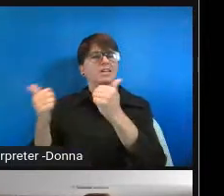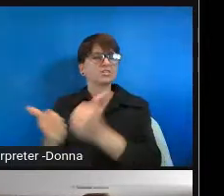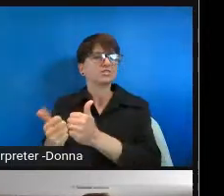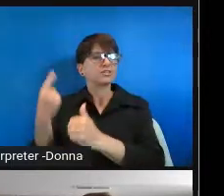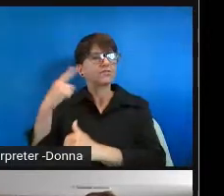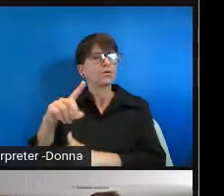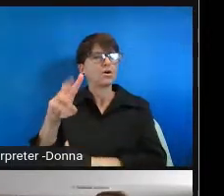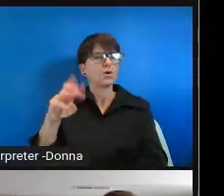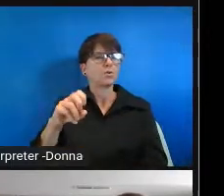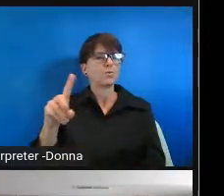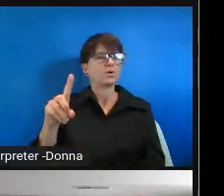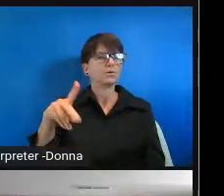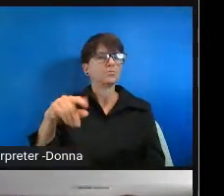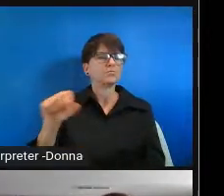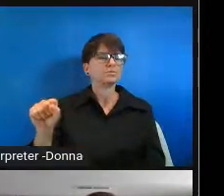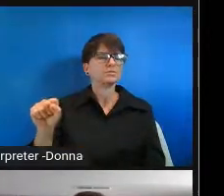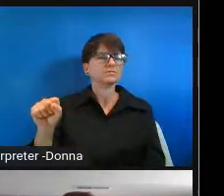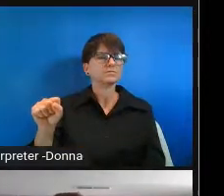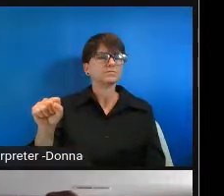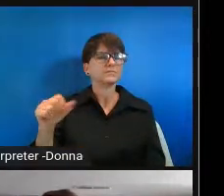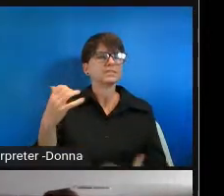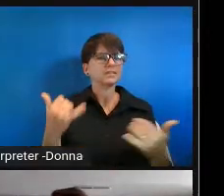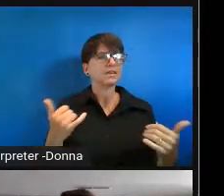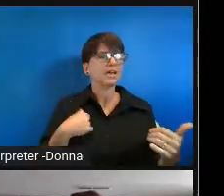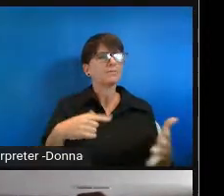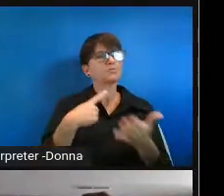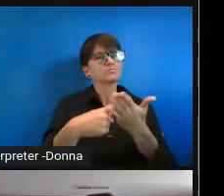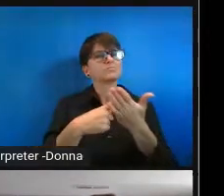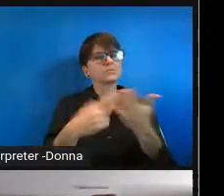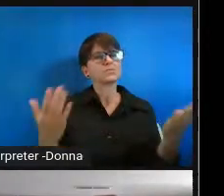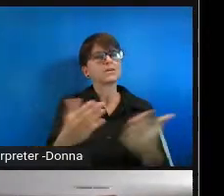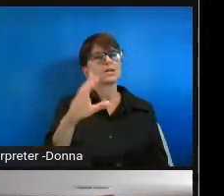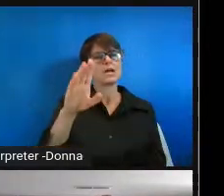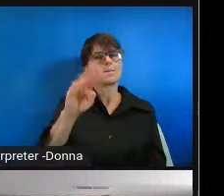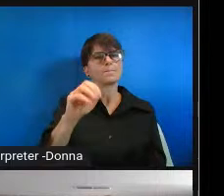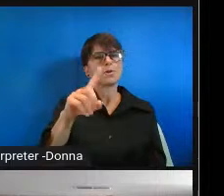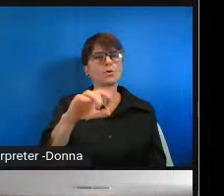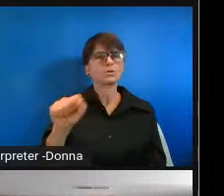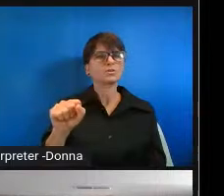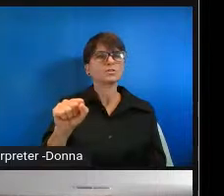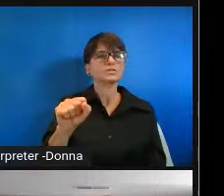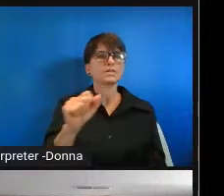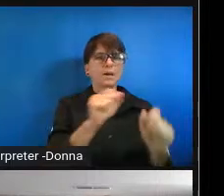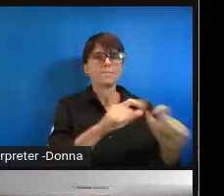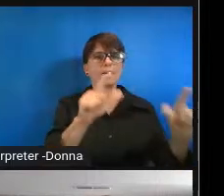advocate at WP Engine and I spent over a decade as a front-end developer at a variety of WordPress agencies.